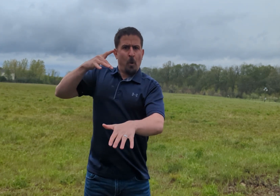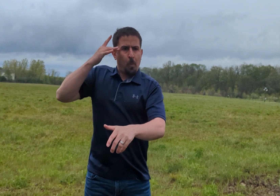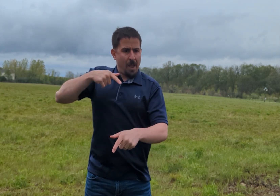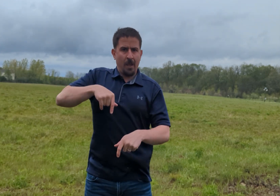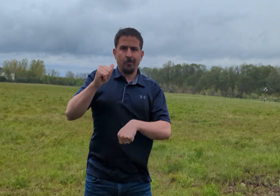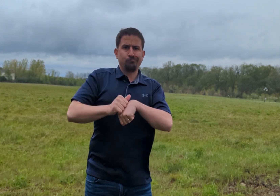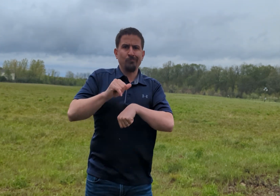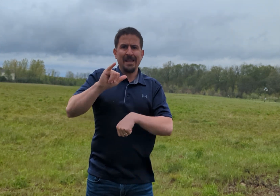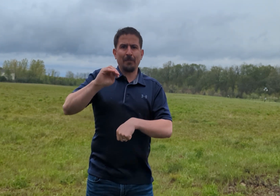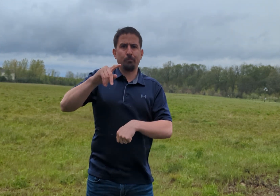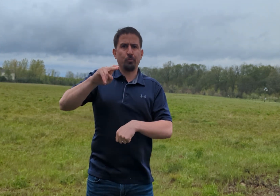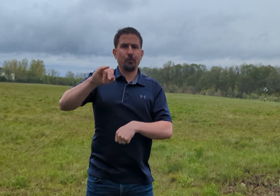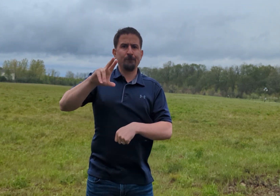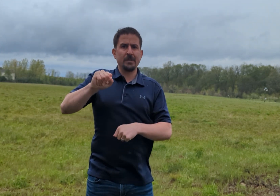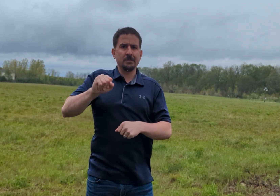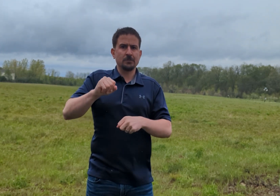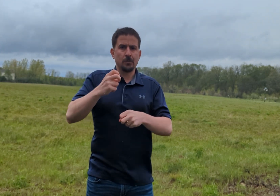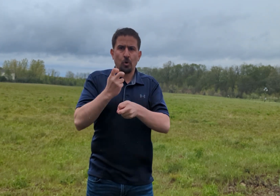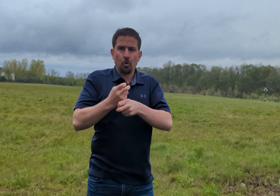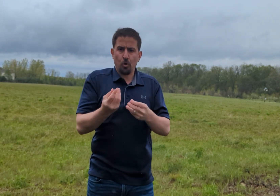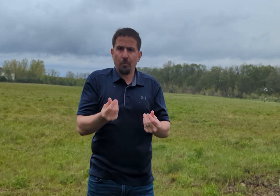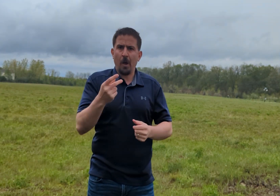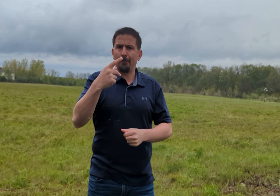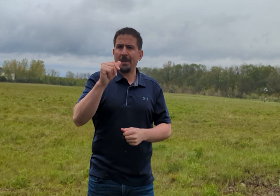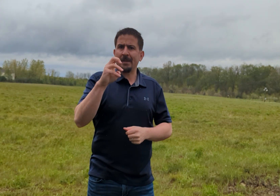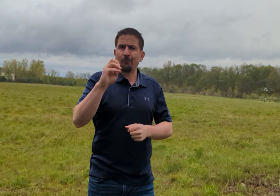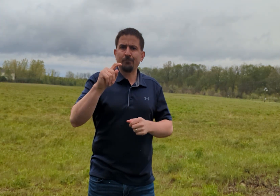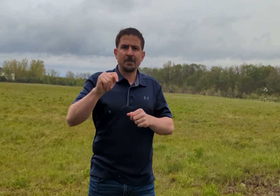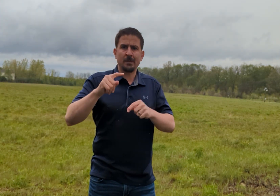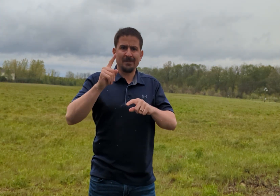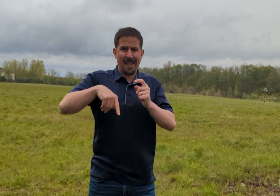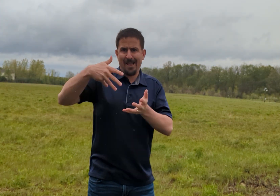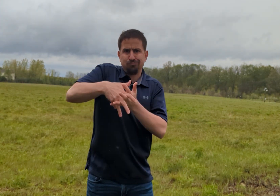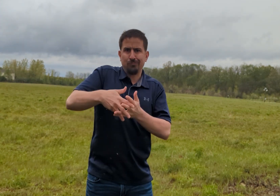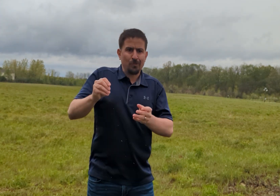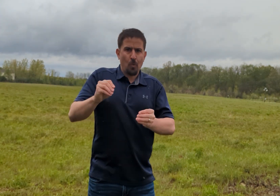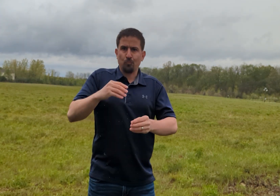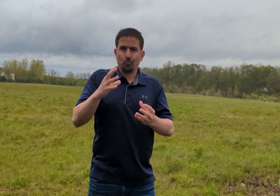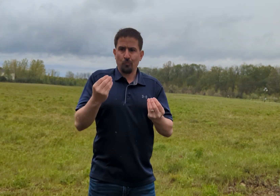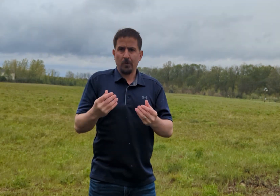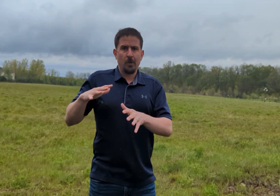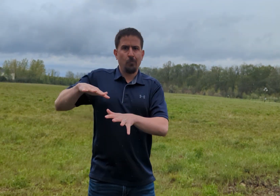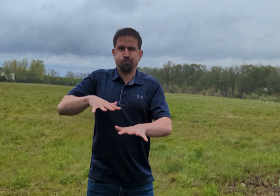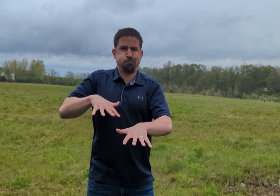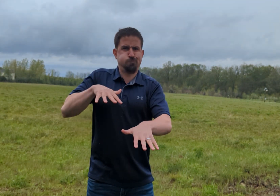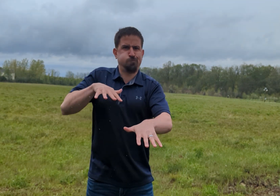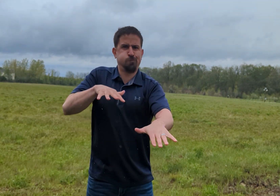Why? Because the ground is now impervious, which is pavement or a similar hard surface that severely restricts infiltration.